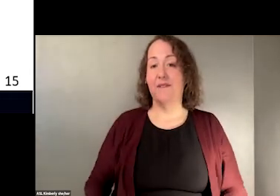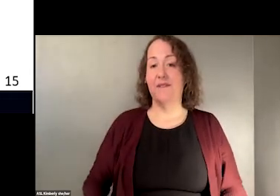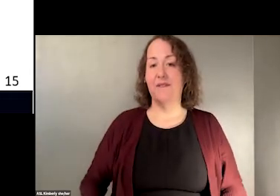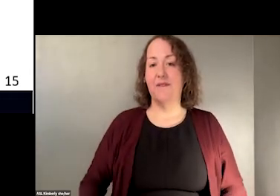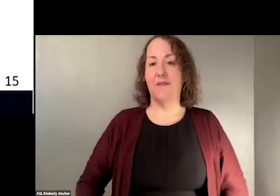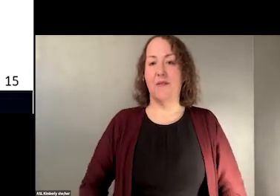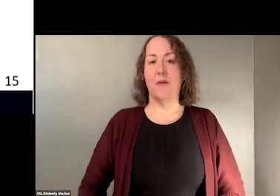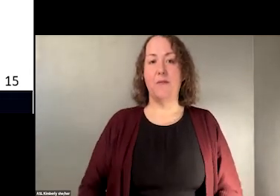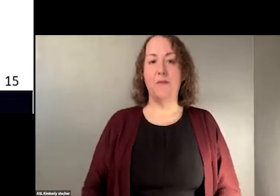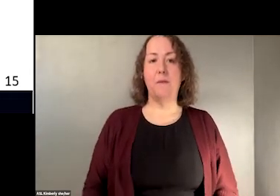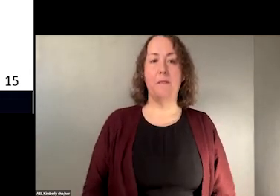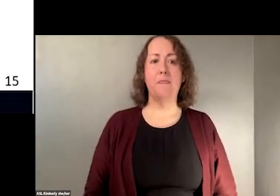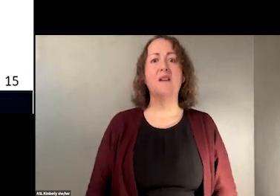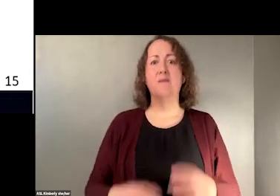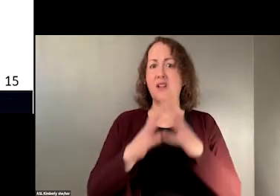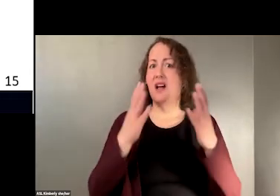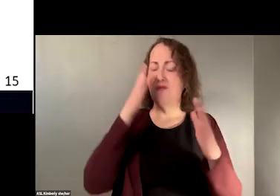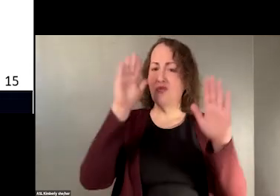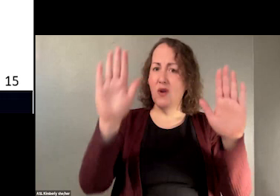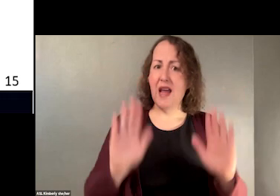We have lots of great information and training resources available.